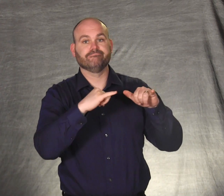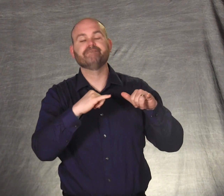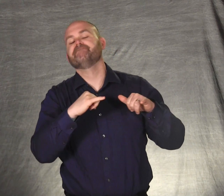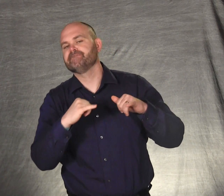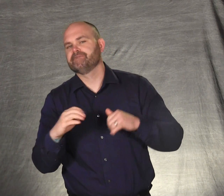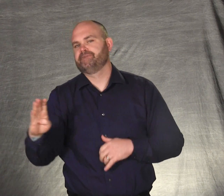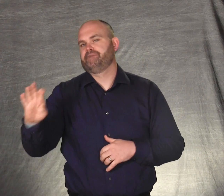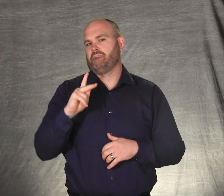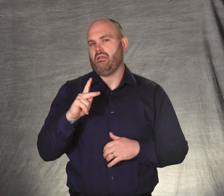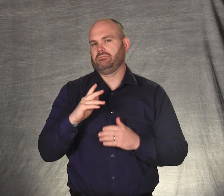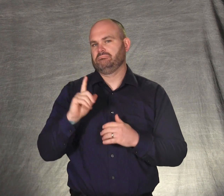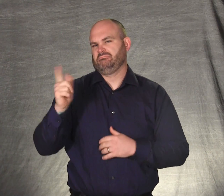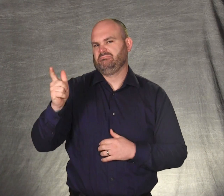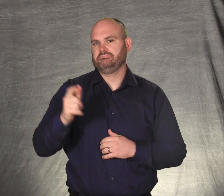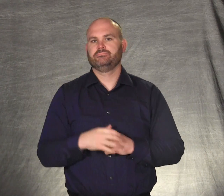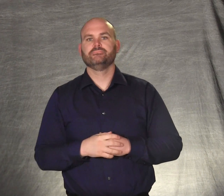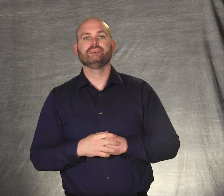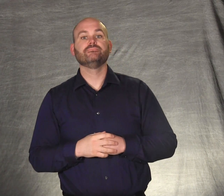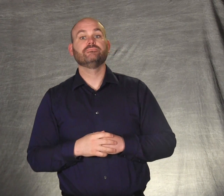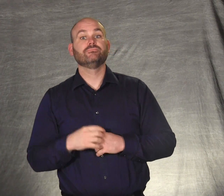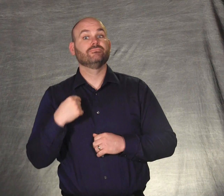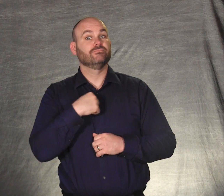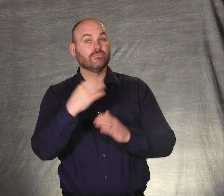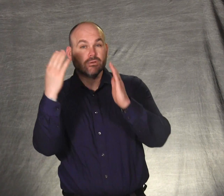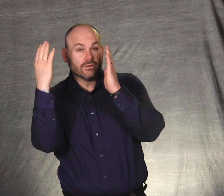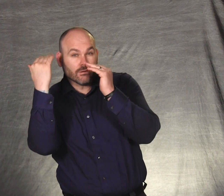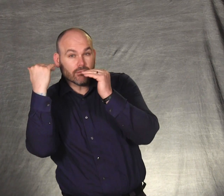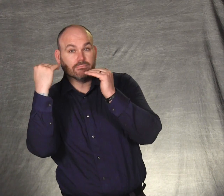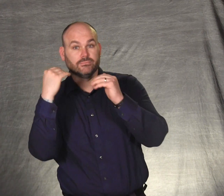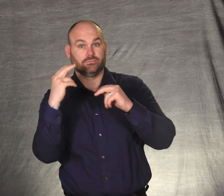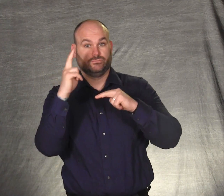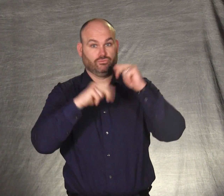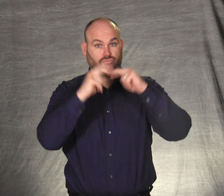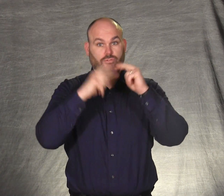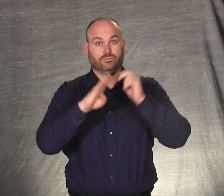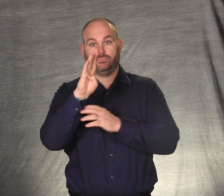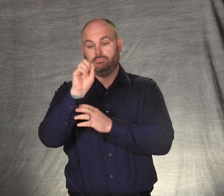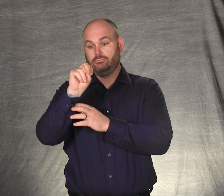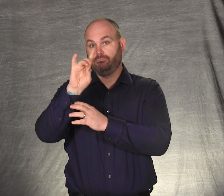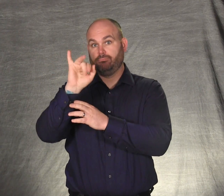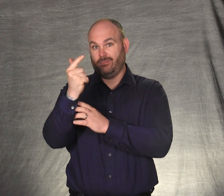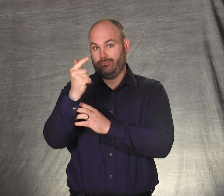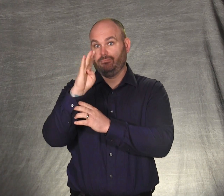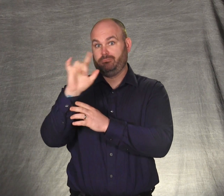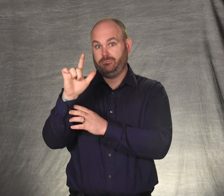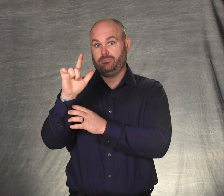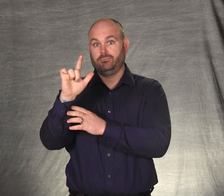Come back later. We had hoped that the Construction (or “bonding”) bill